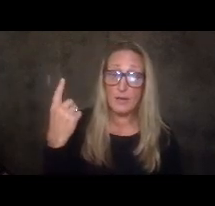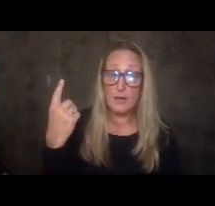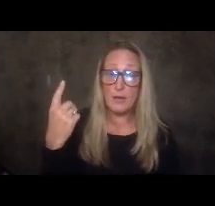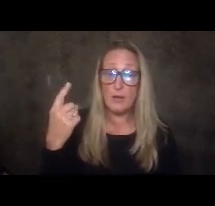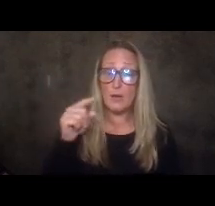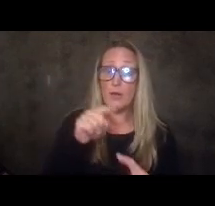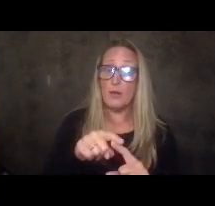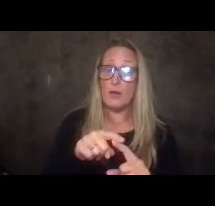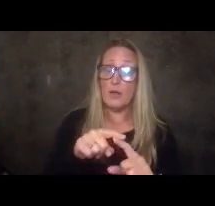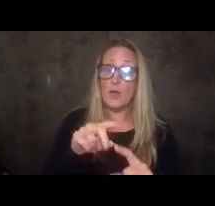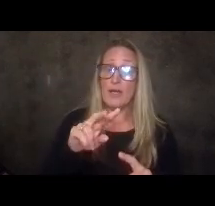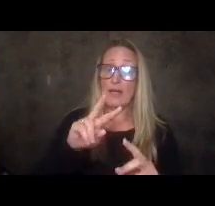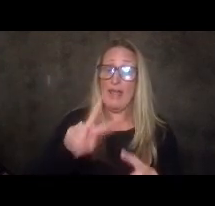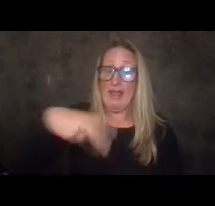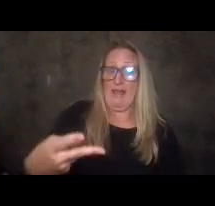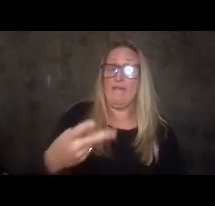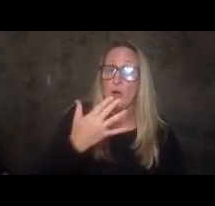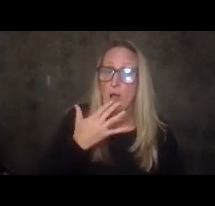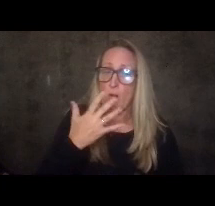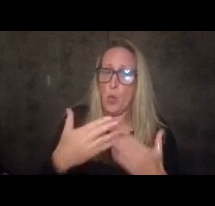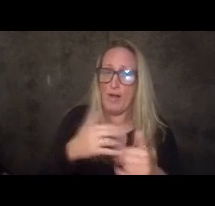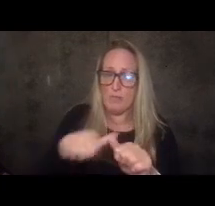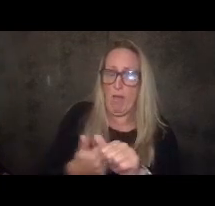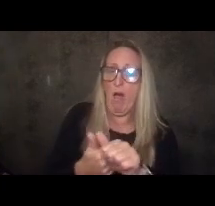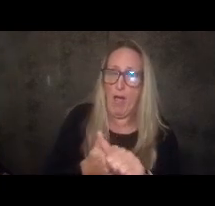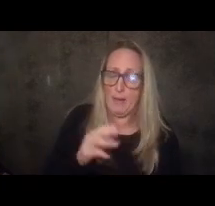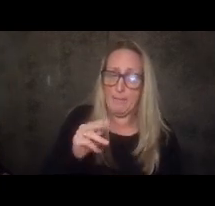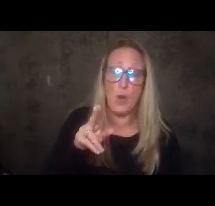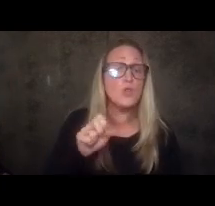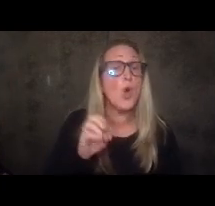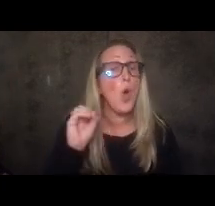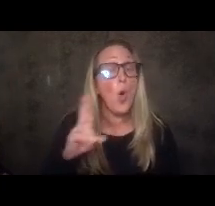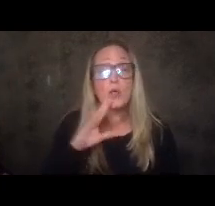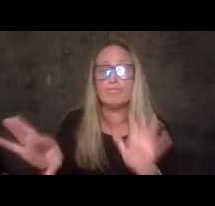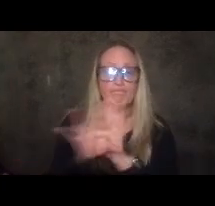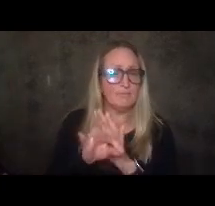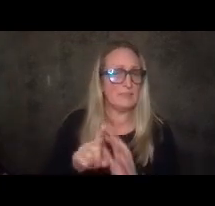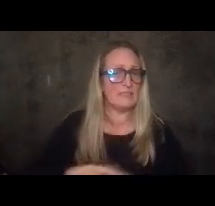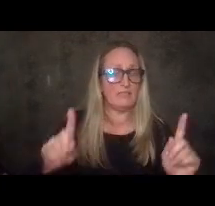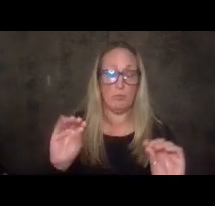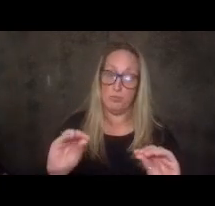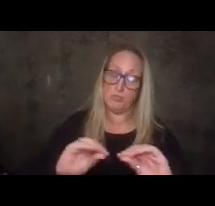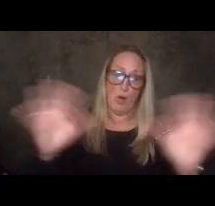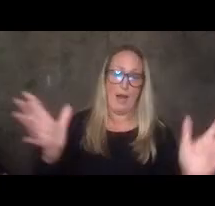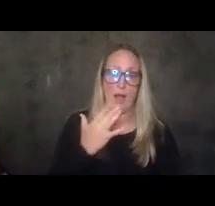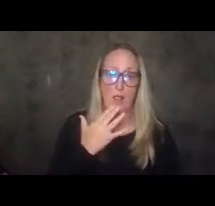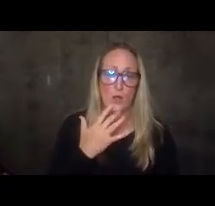have it just invert whatever color is behind the mouse, or you can just choose a different bright color, which is the one I normally have.